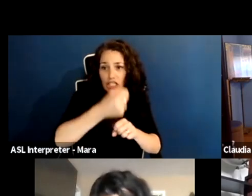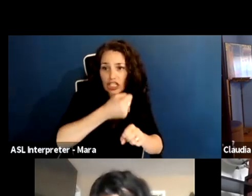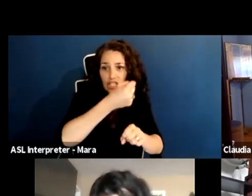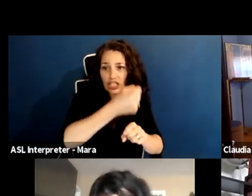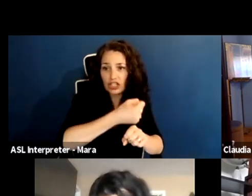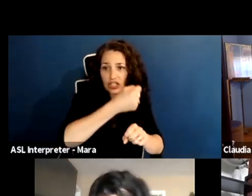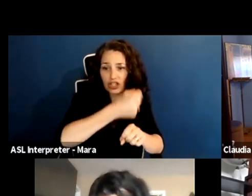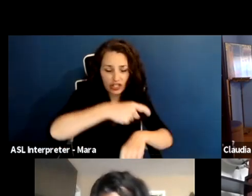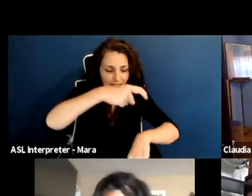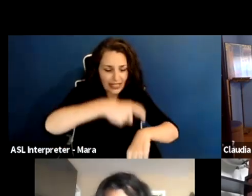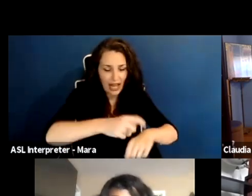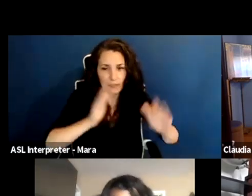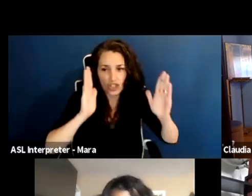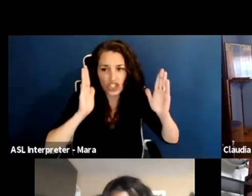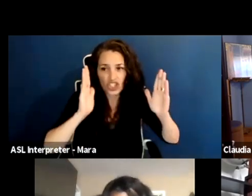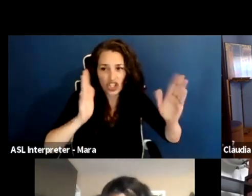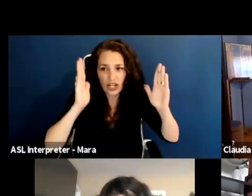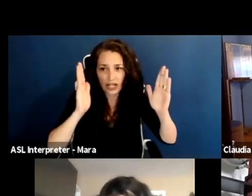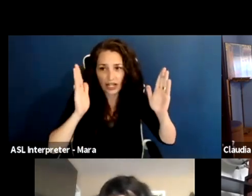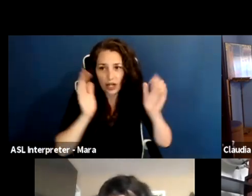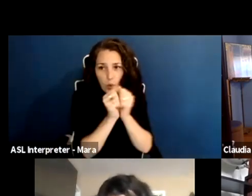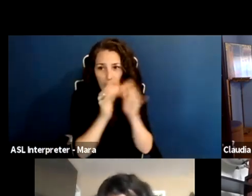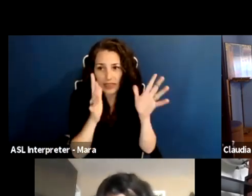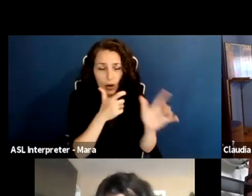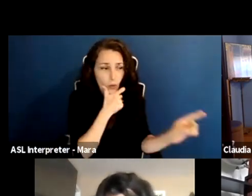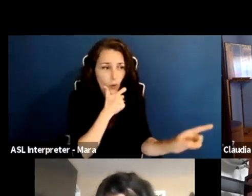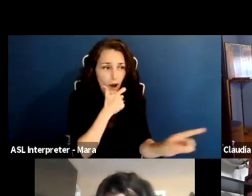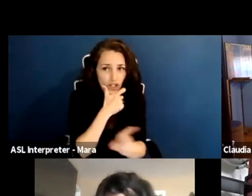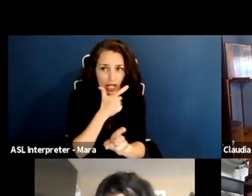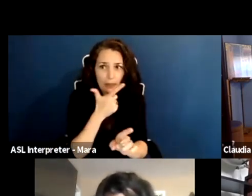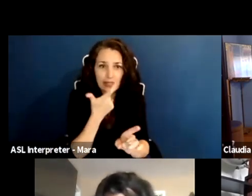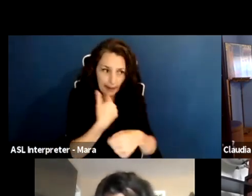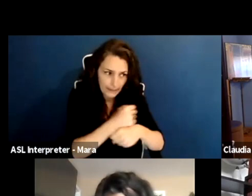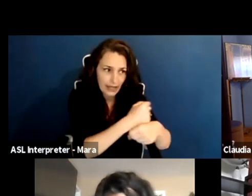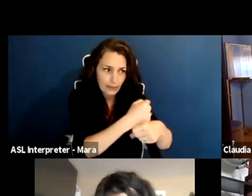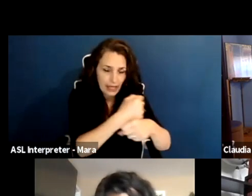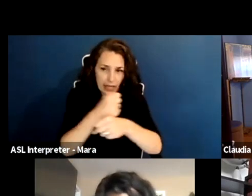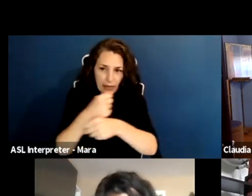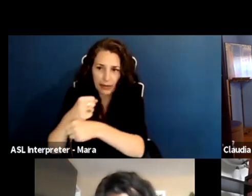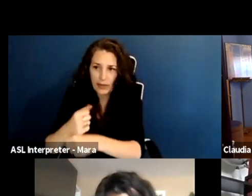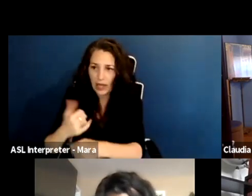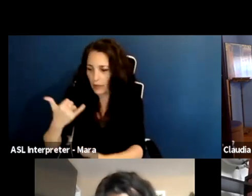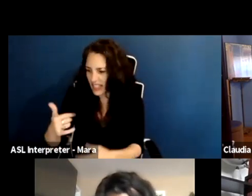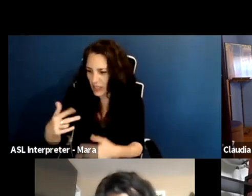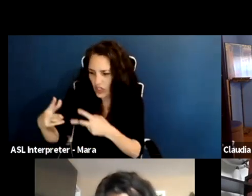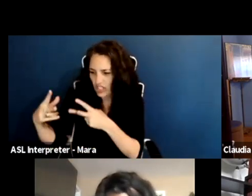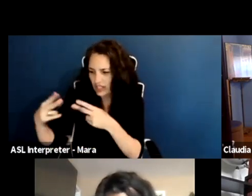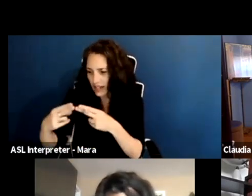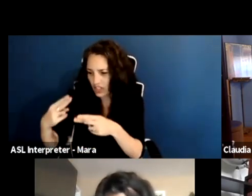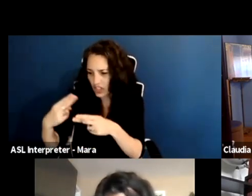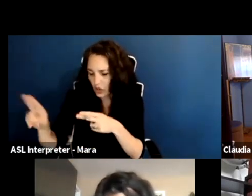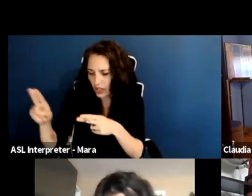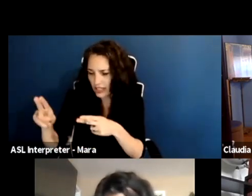And in this, we got to make them, put them together, they're out in the world and that's gonna hold again, back to that impact thing.